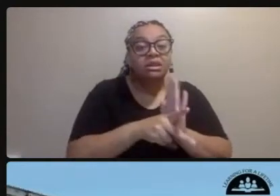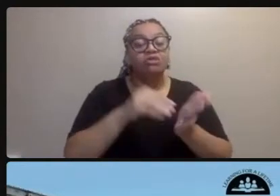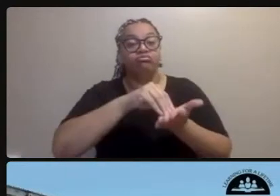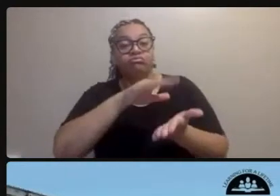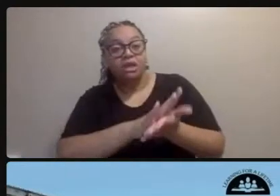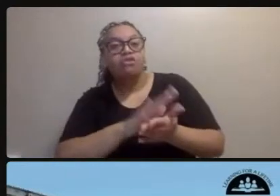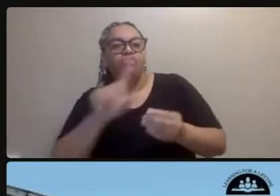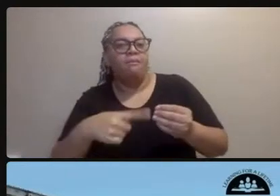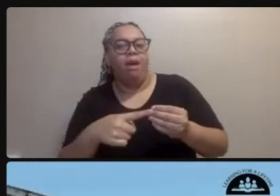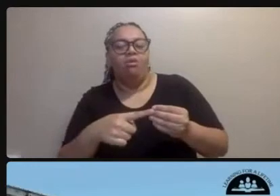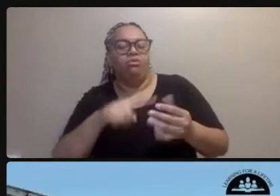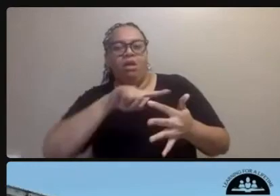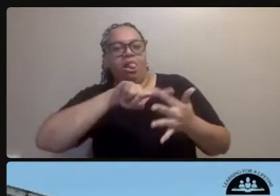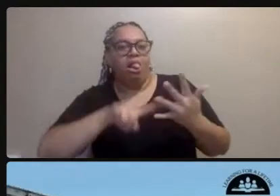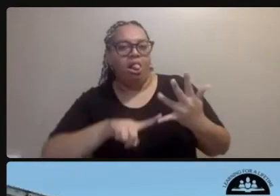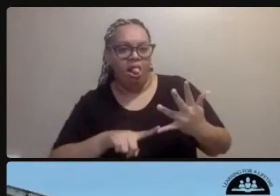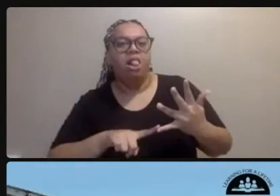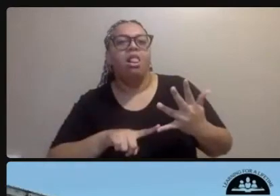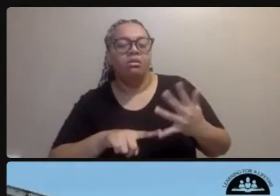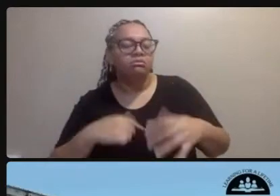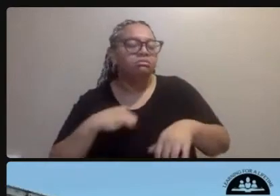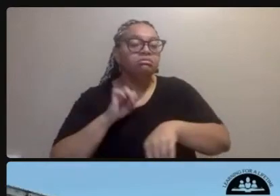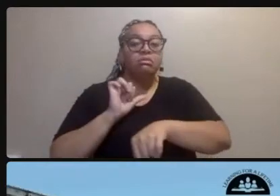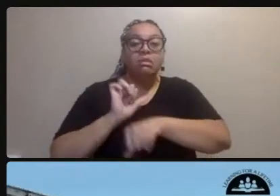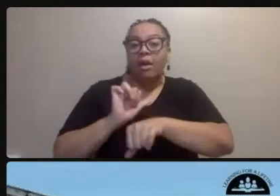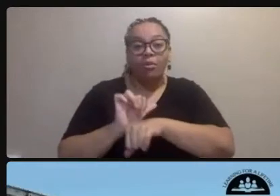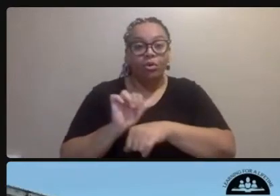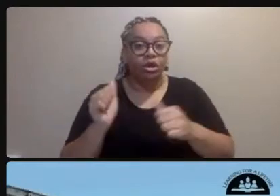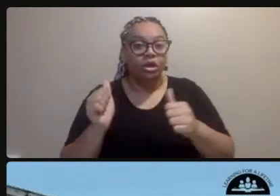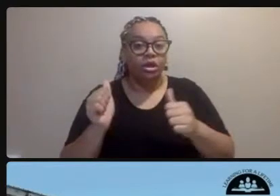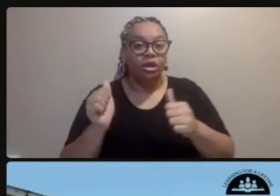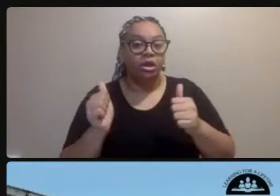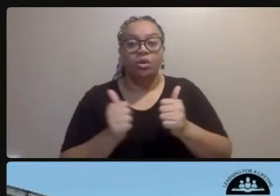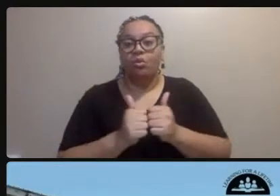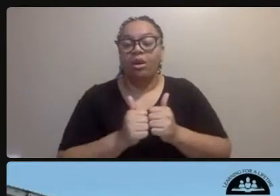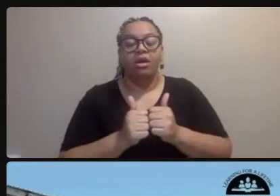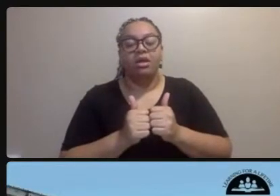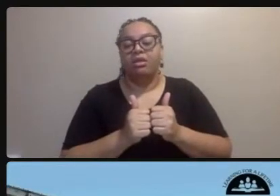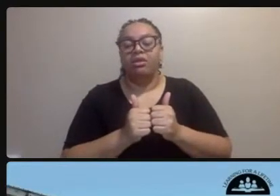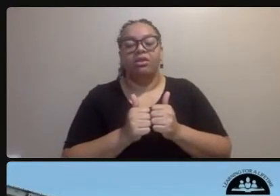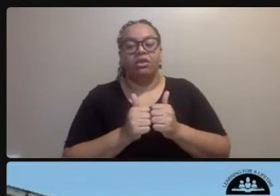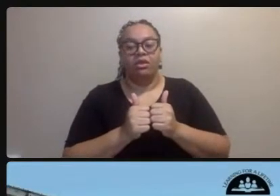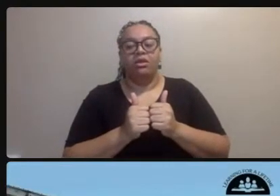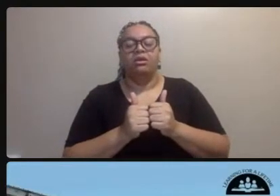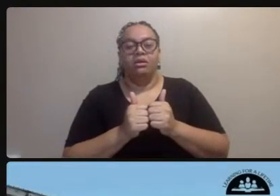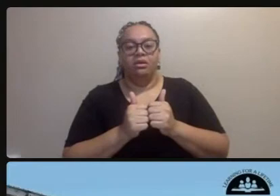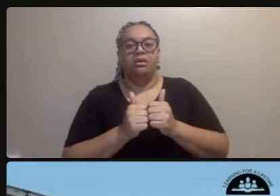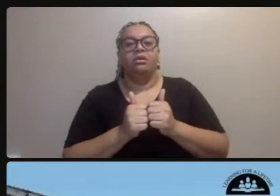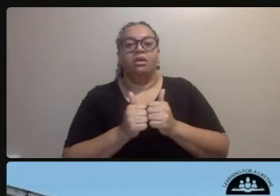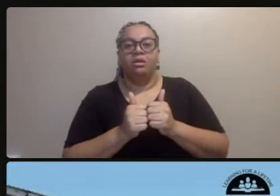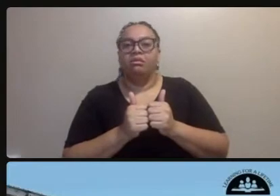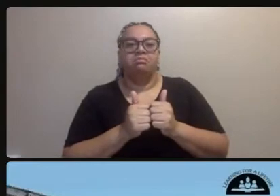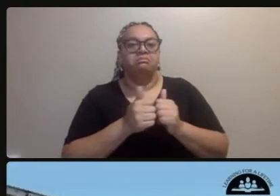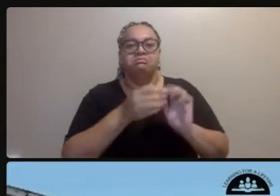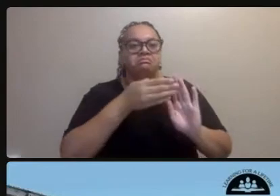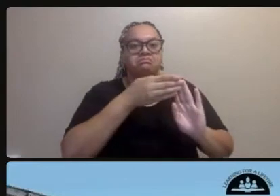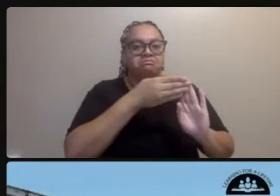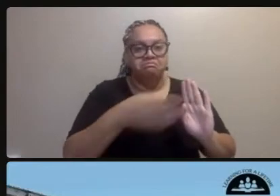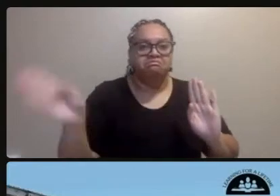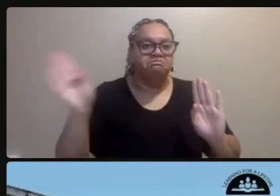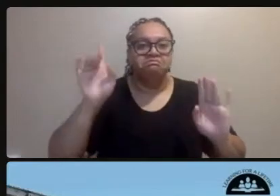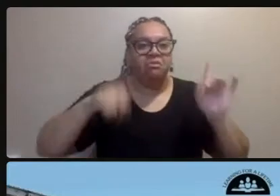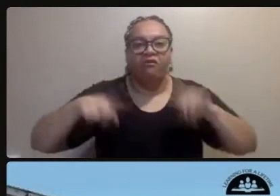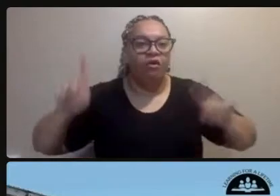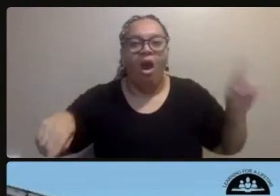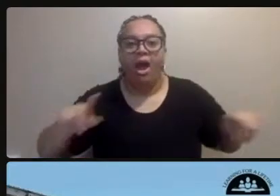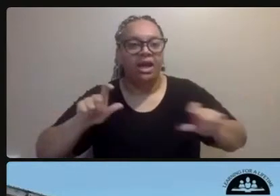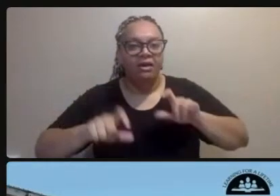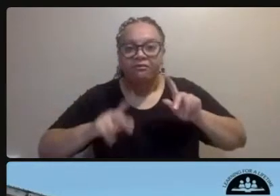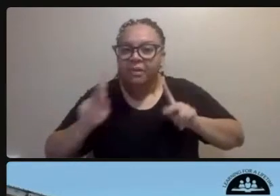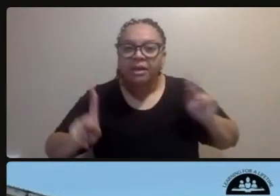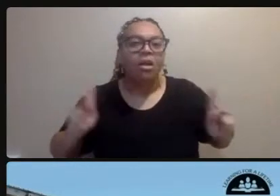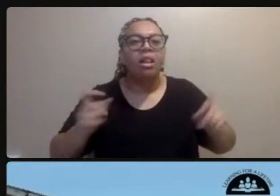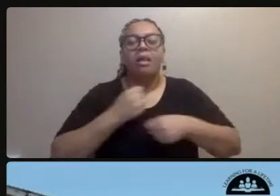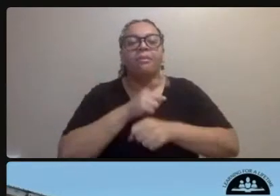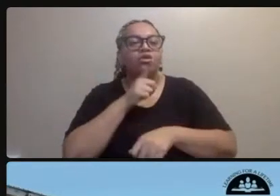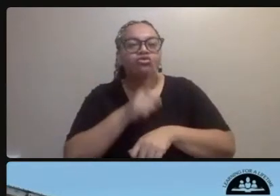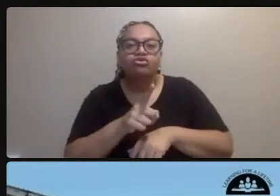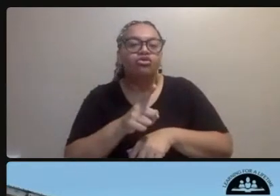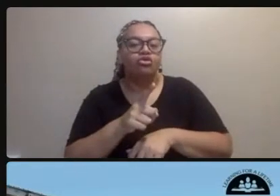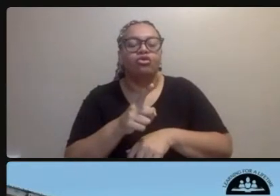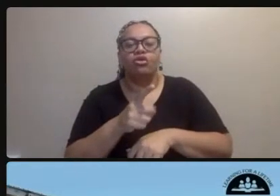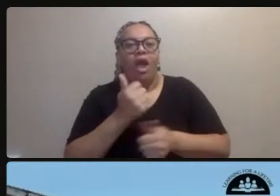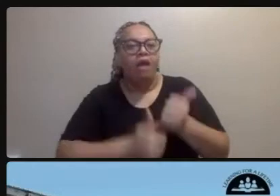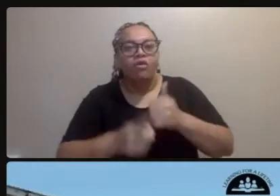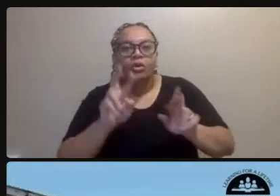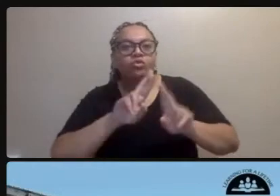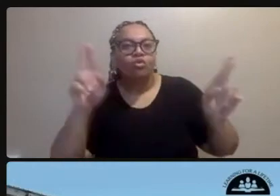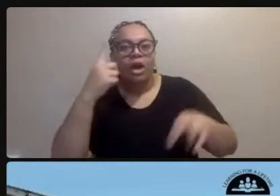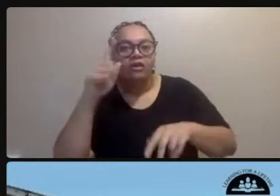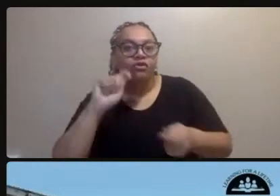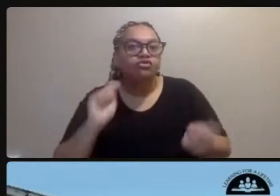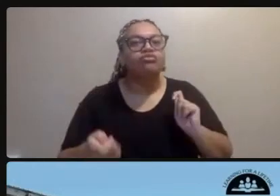TOGETHER POLICIES